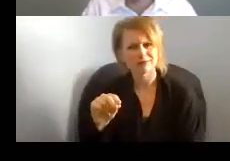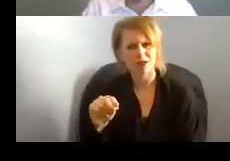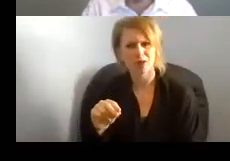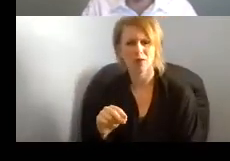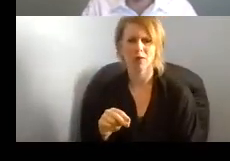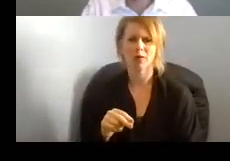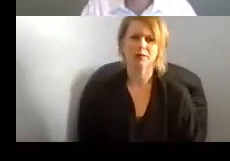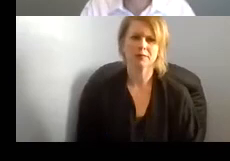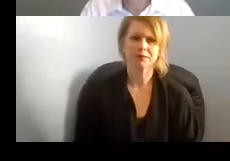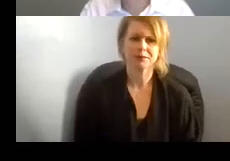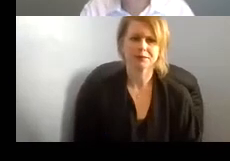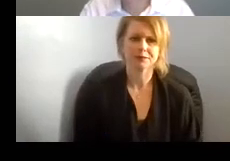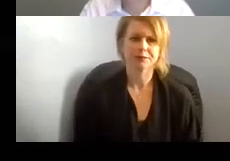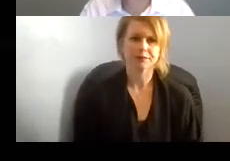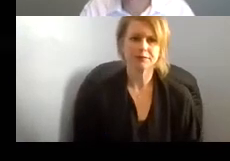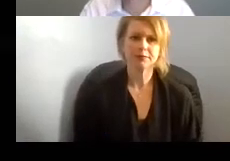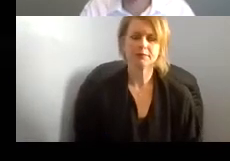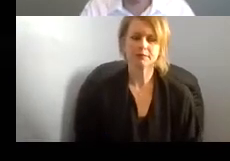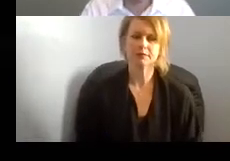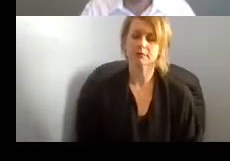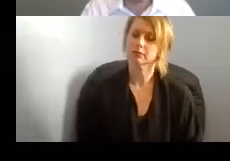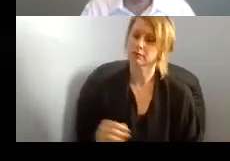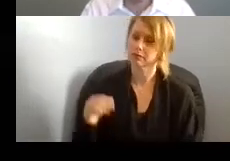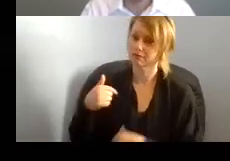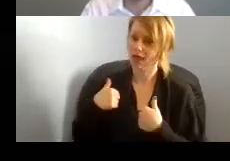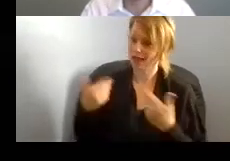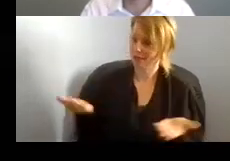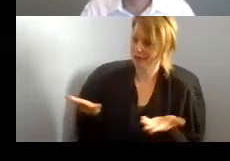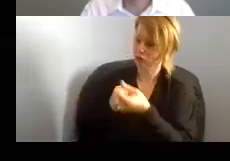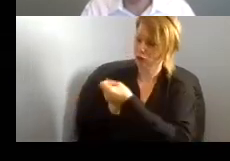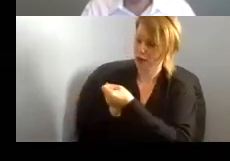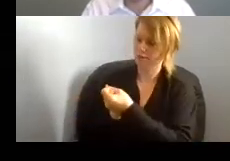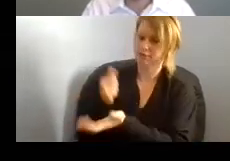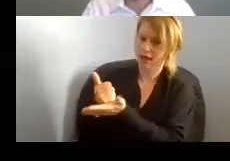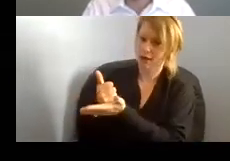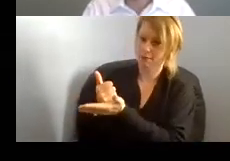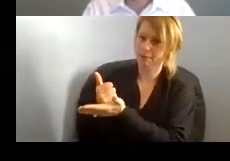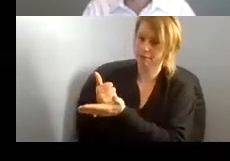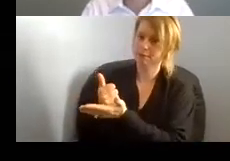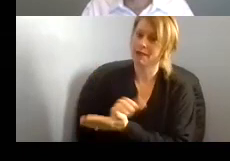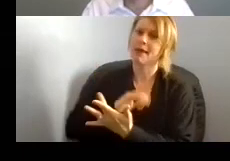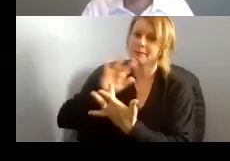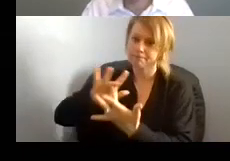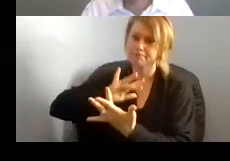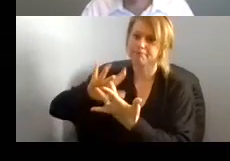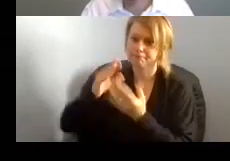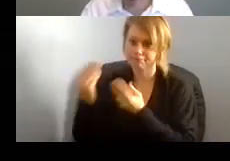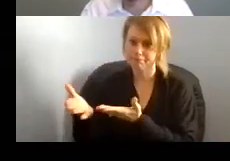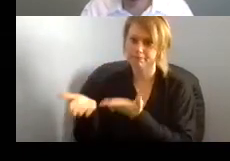their distress and that you’ll be there to help them during the process. And then maintain contact. At first, children may not accept